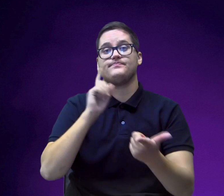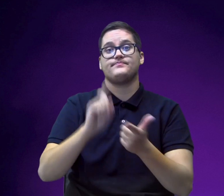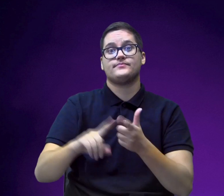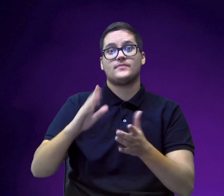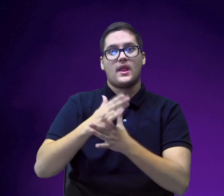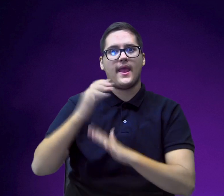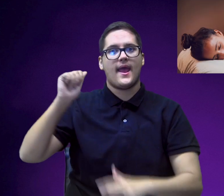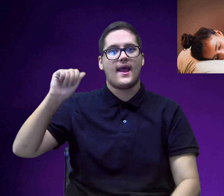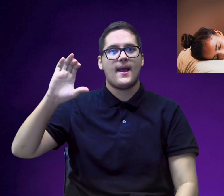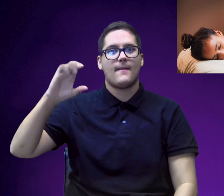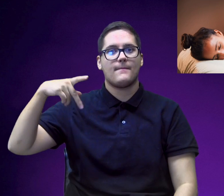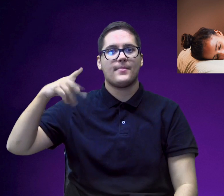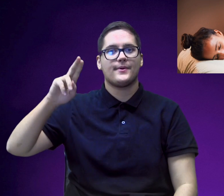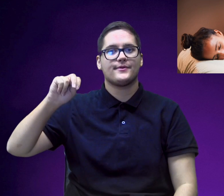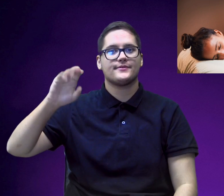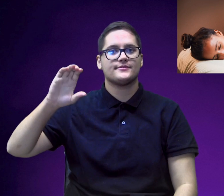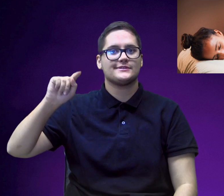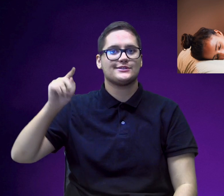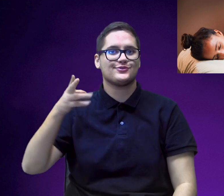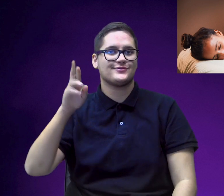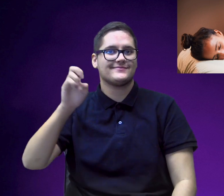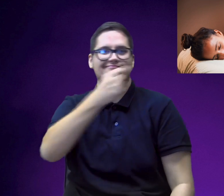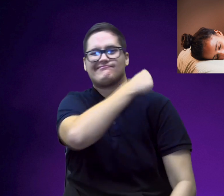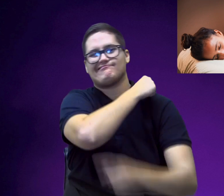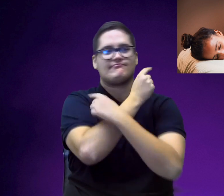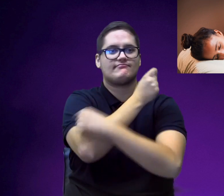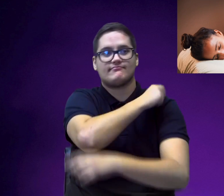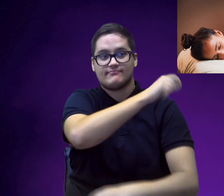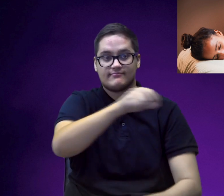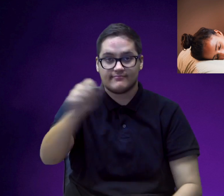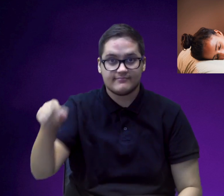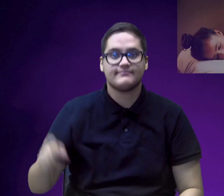Sharing acupuncture needles.